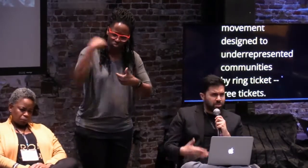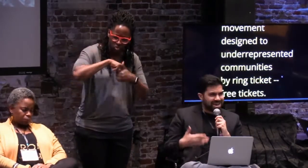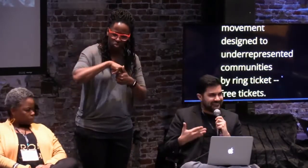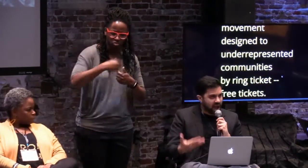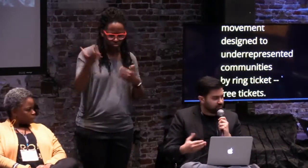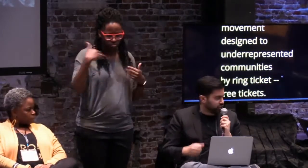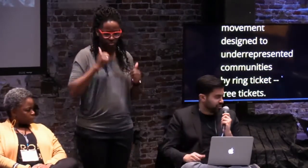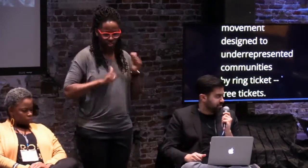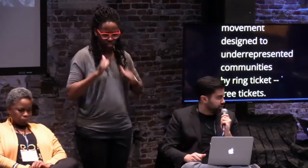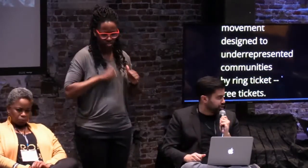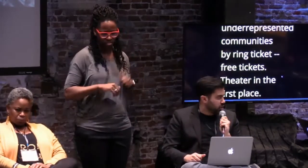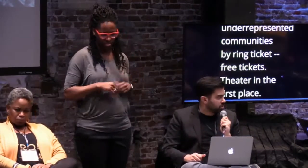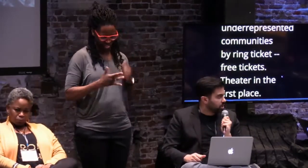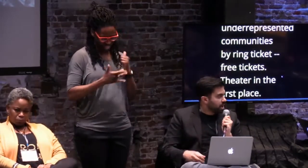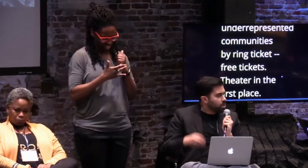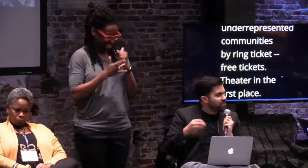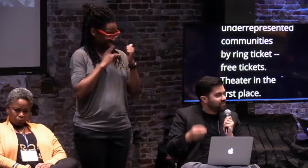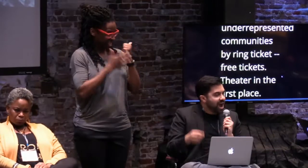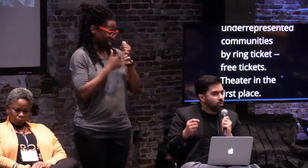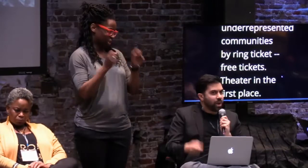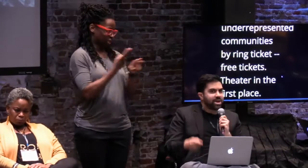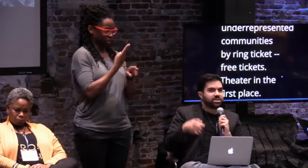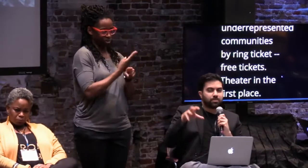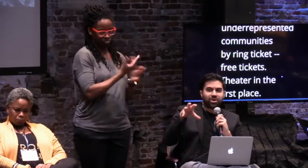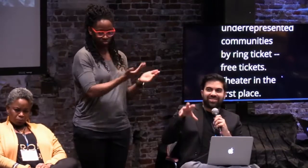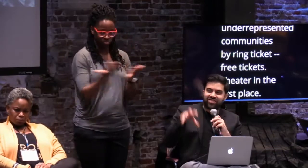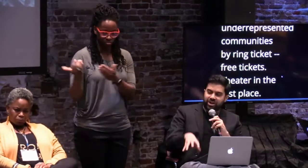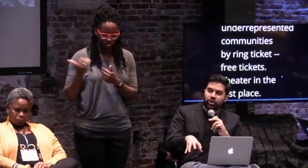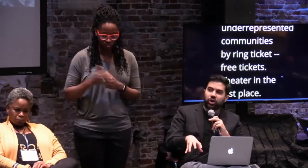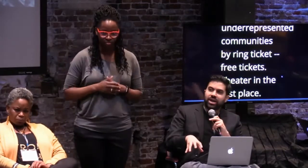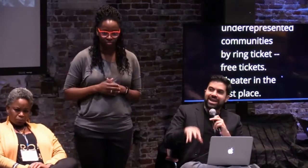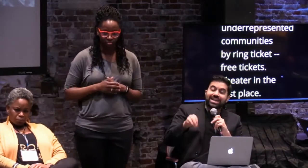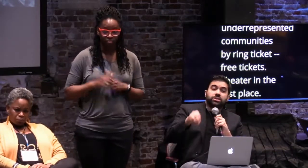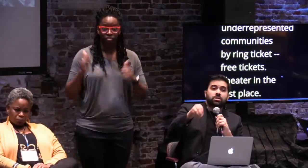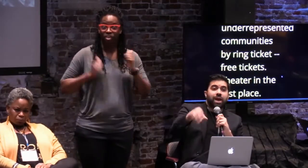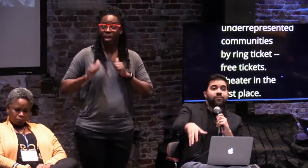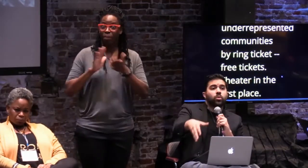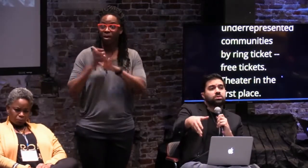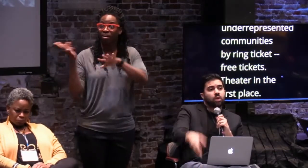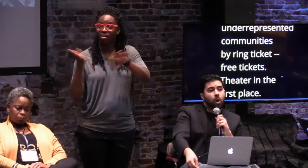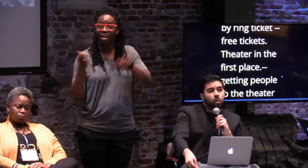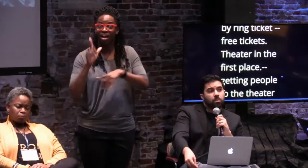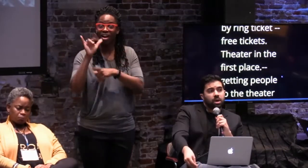Can we livestream these shows, can we find ways to bring theater into everyone's home,